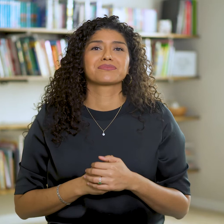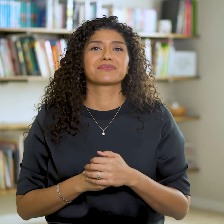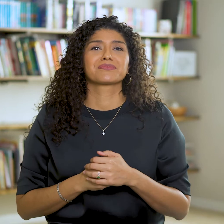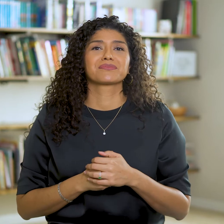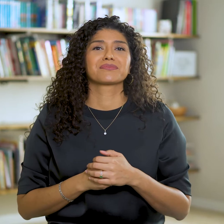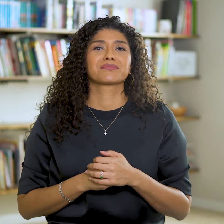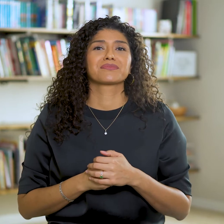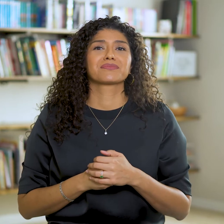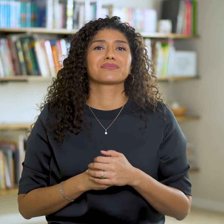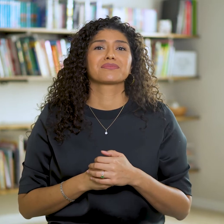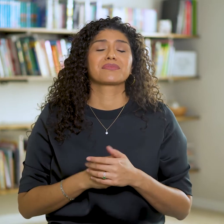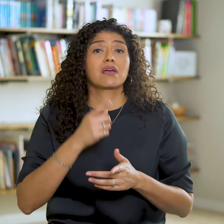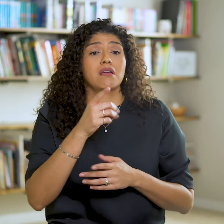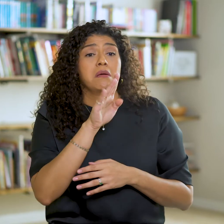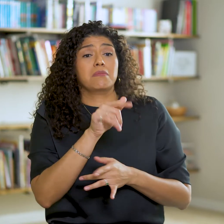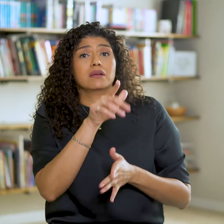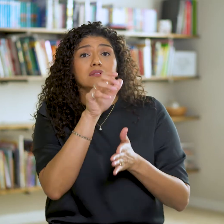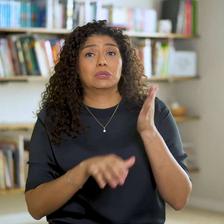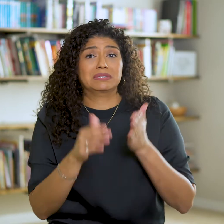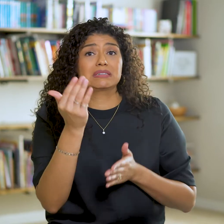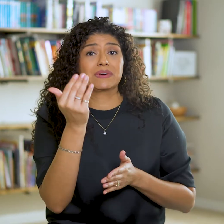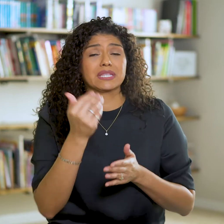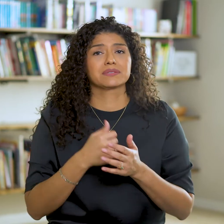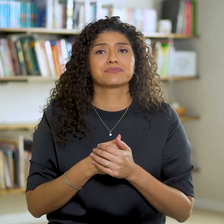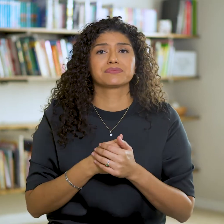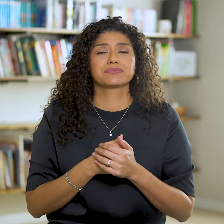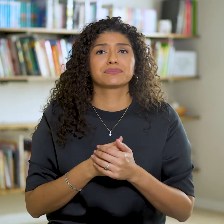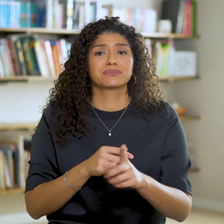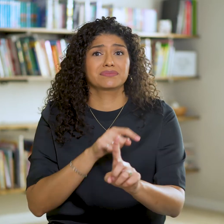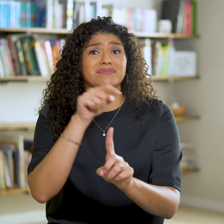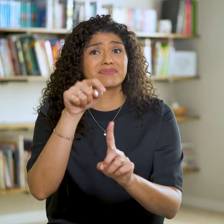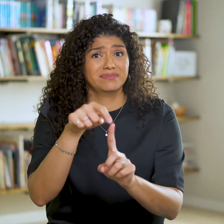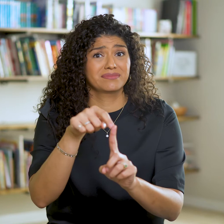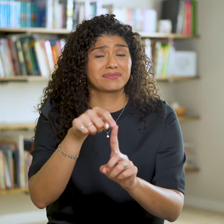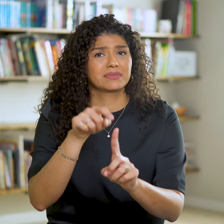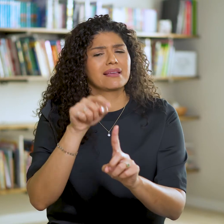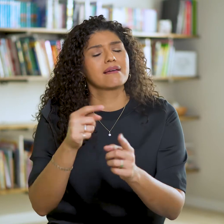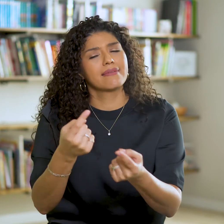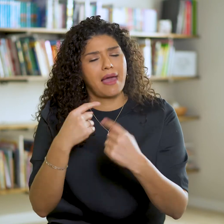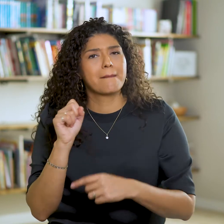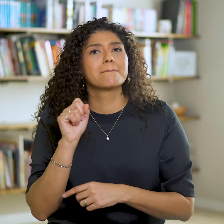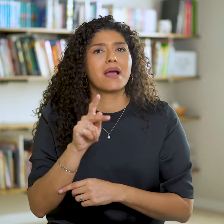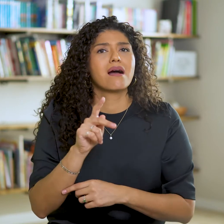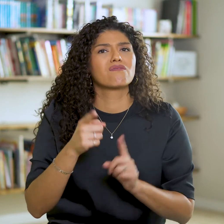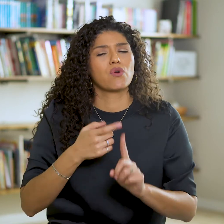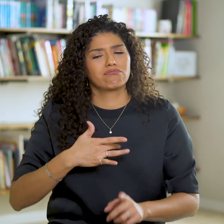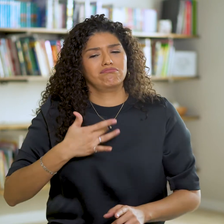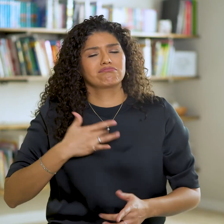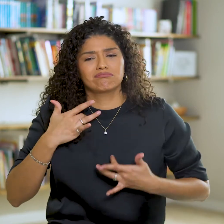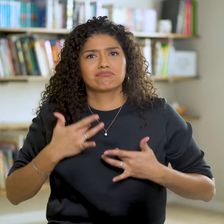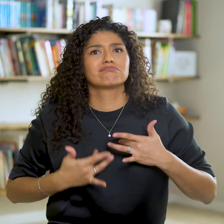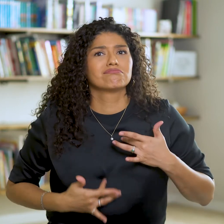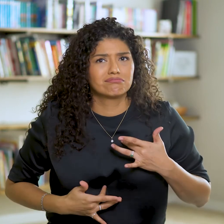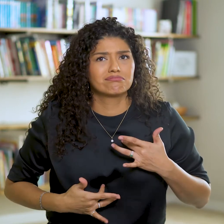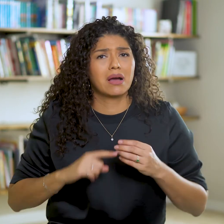By chapter 15, David has rallied from the discouragement